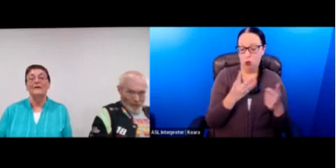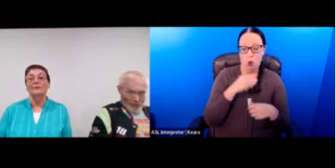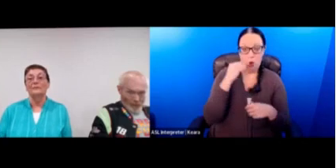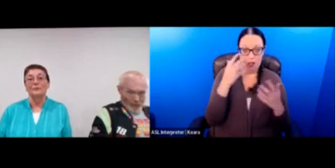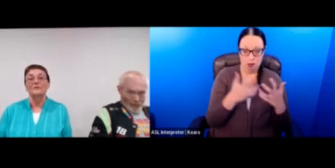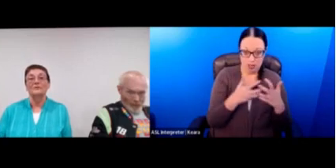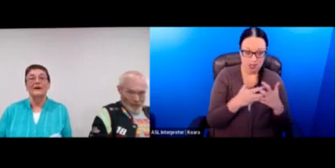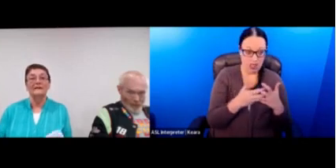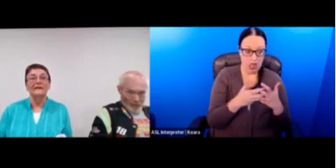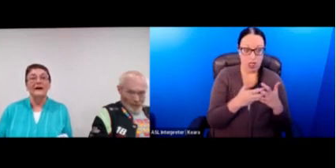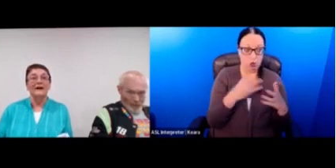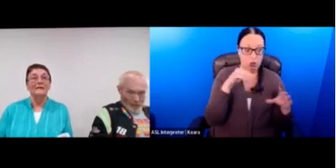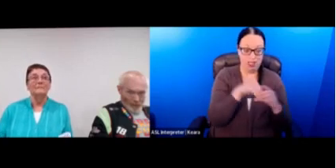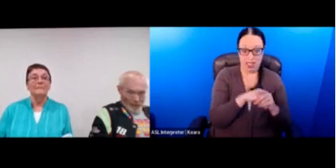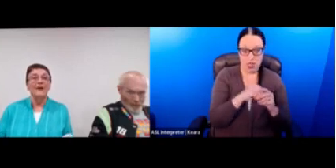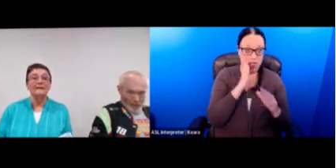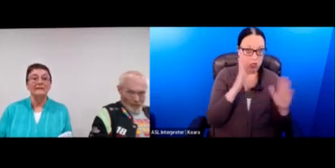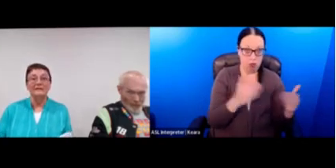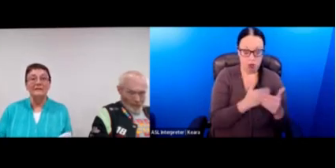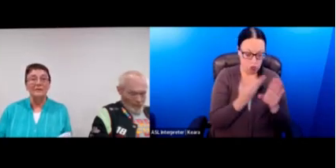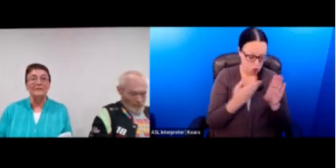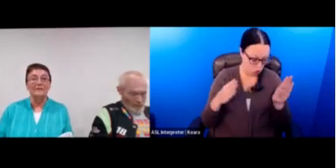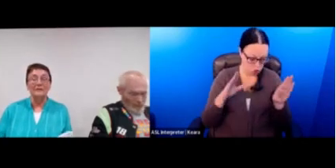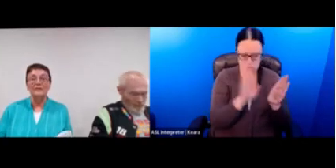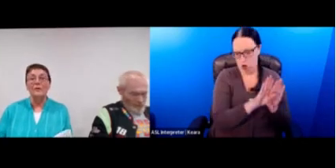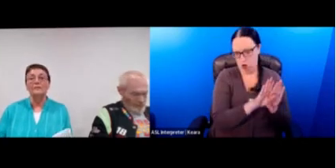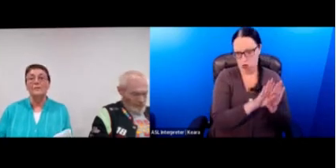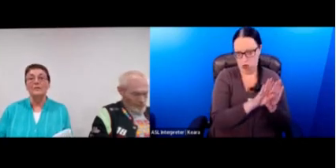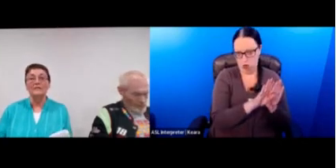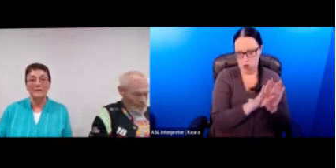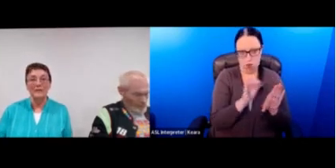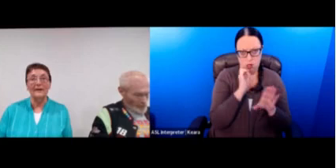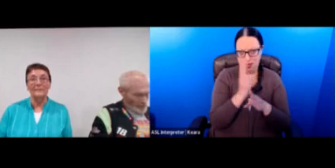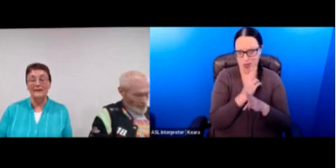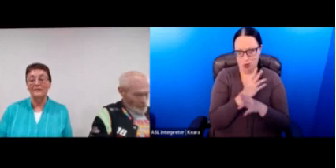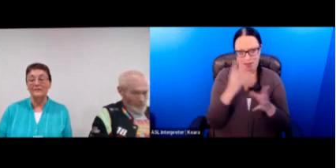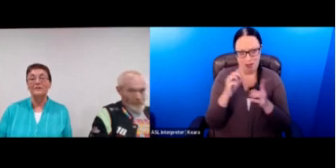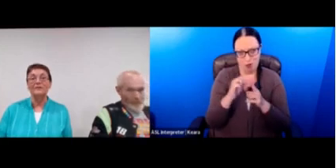bedroom with the door shot. Brad didn't doesn't use didn't use a whole lot of words to communicate. But he was clearly